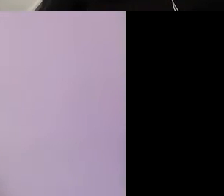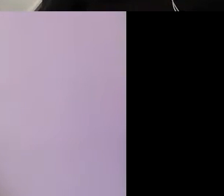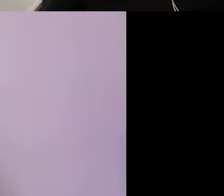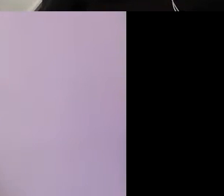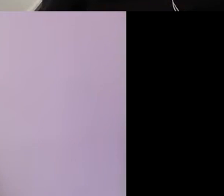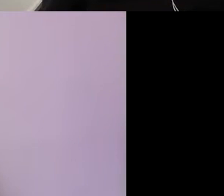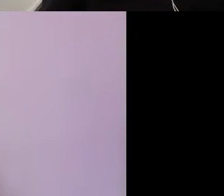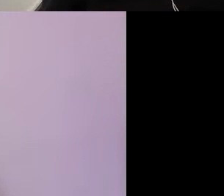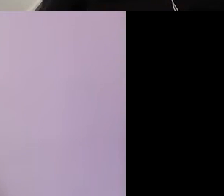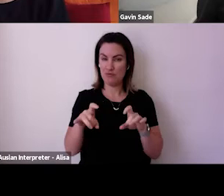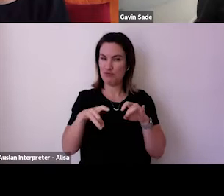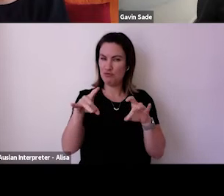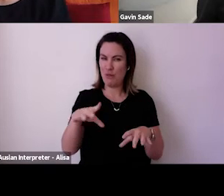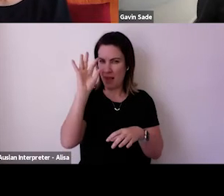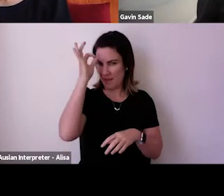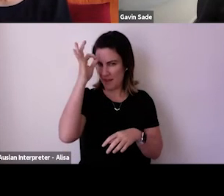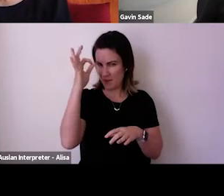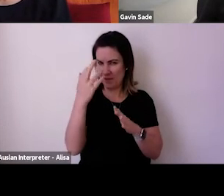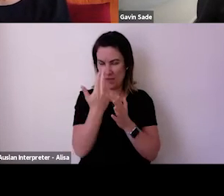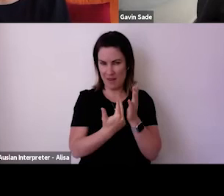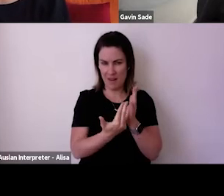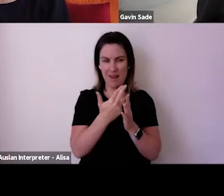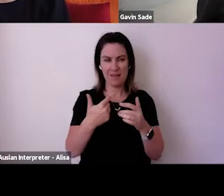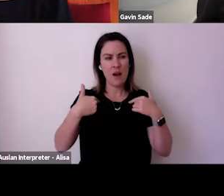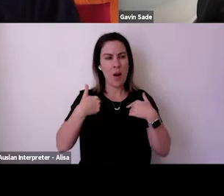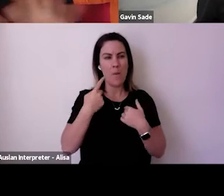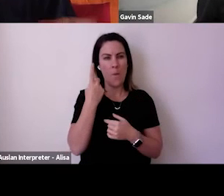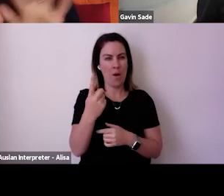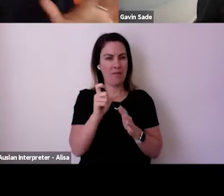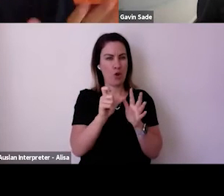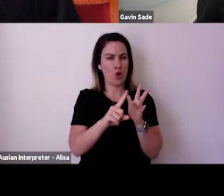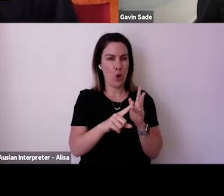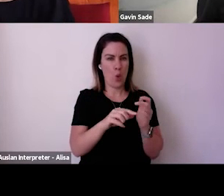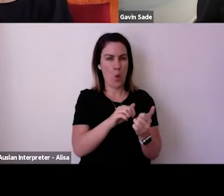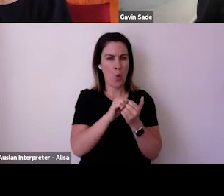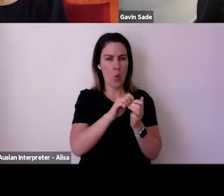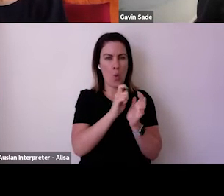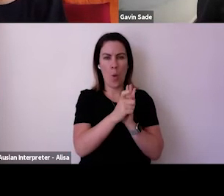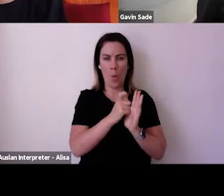the arts and I'm one of the co-authors on the creativity at work report, which studies everything that Greg just